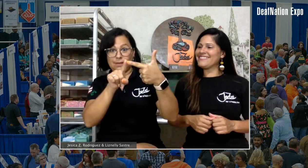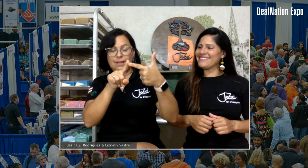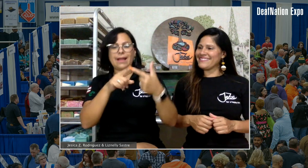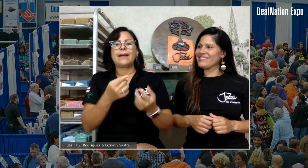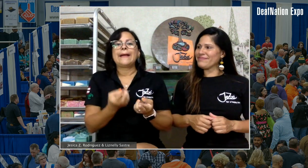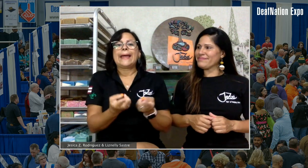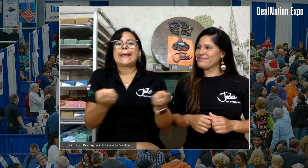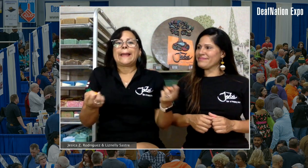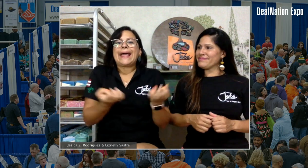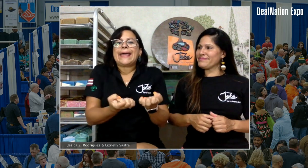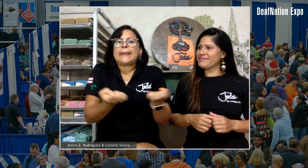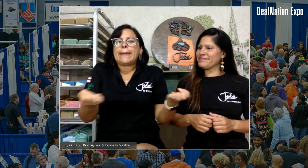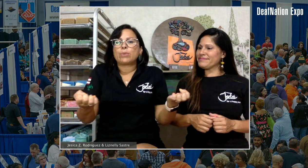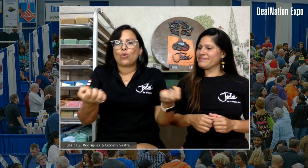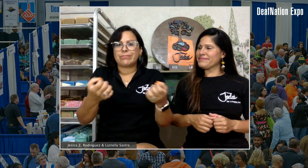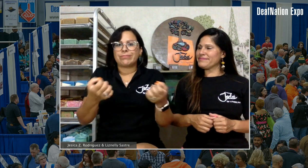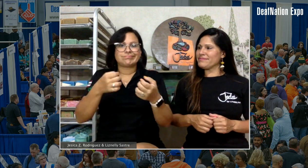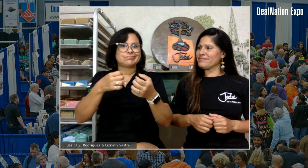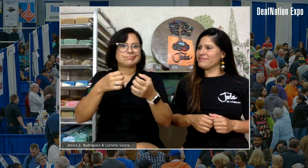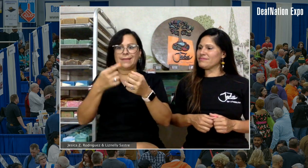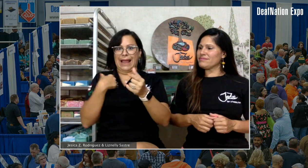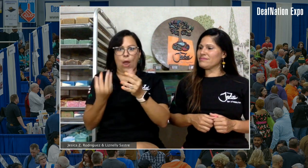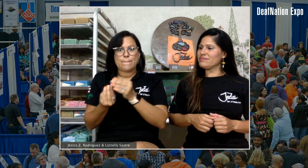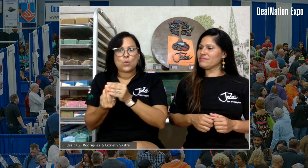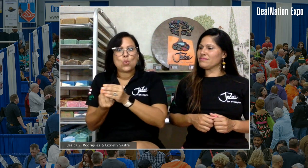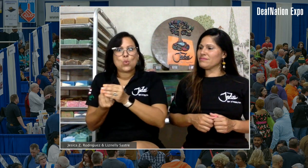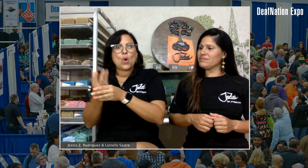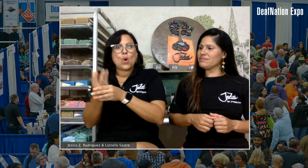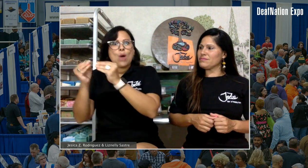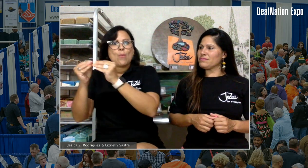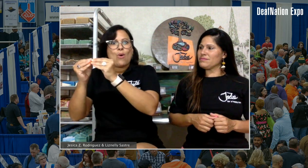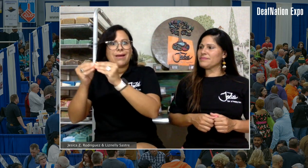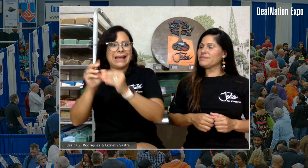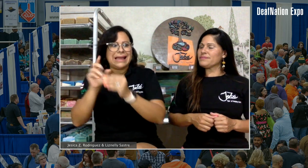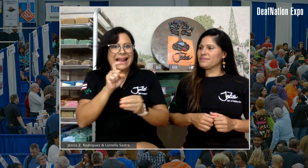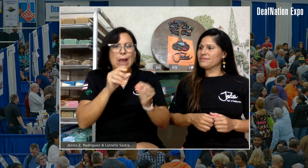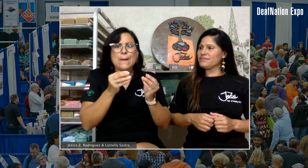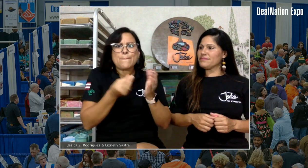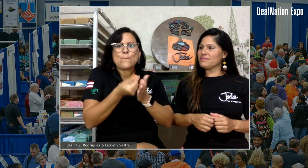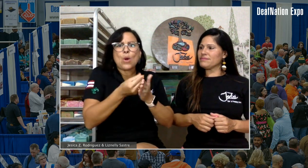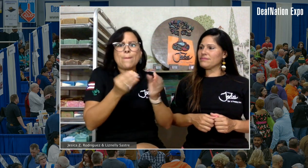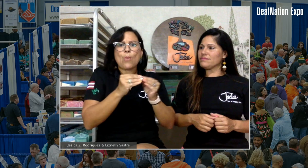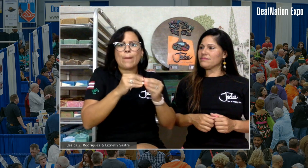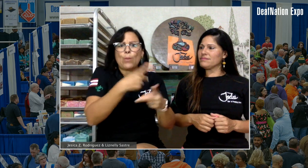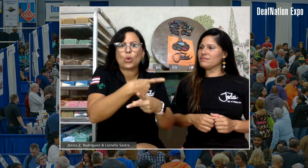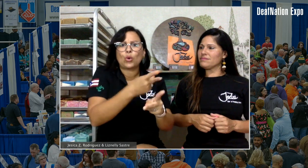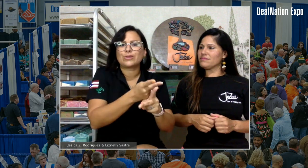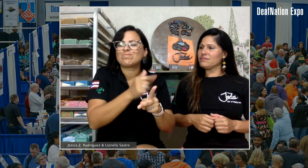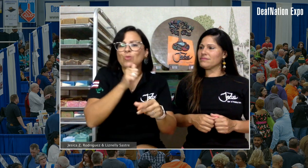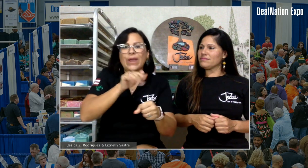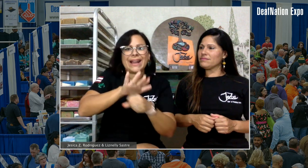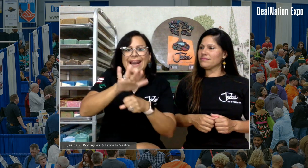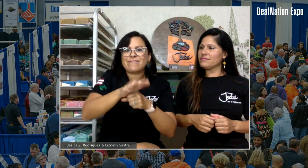Next, equipment. Now we’re growing more and need to buy more products,